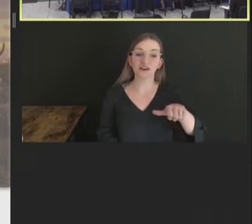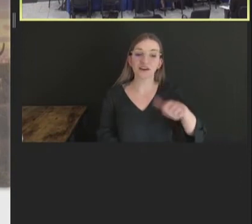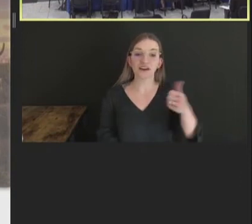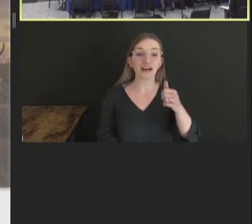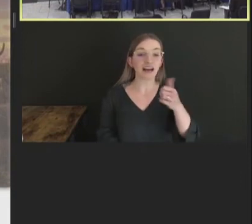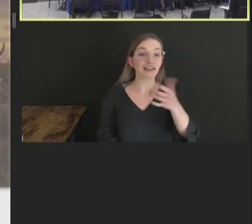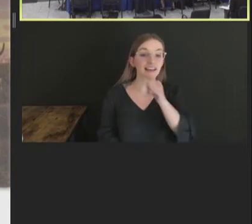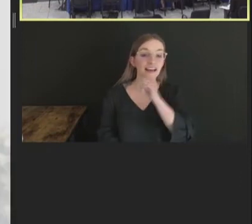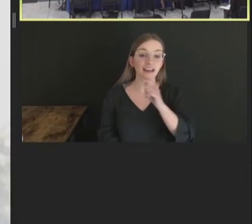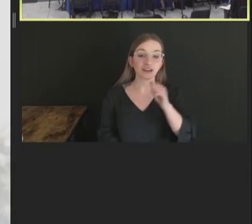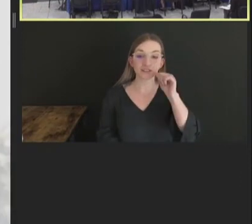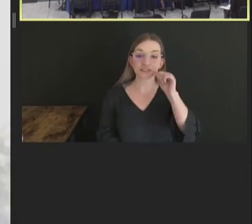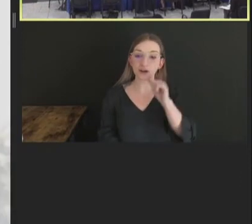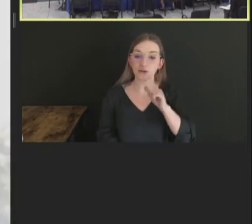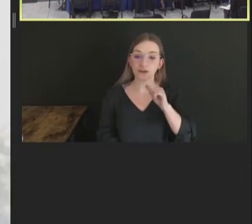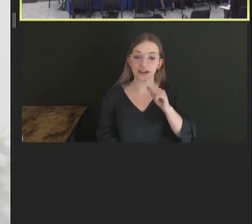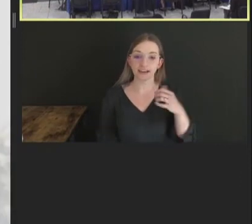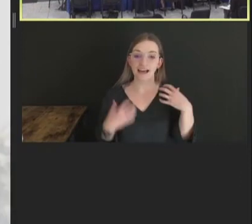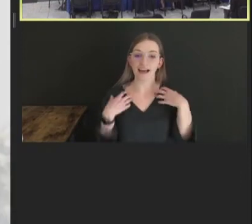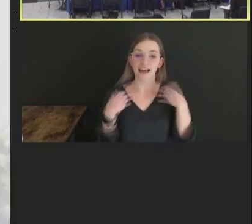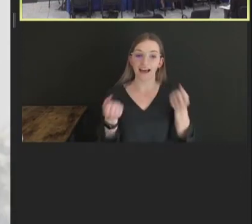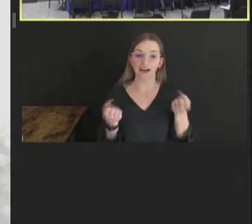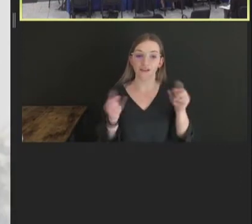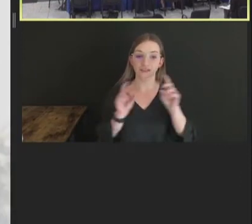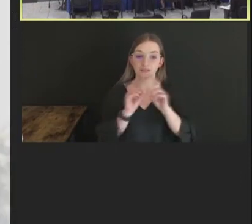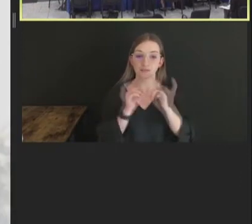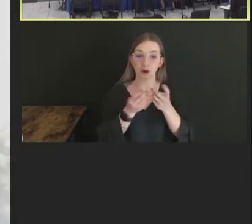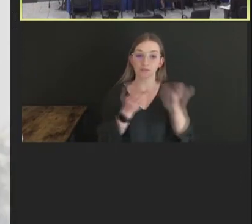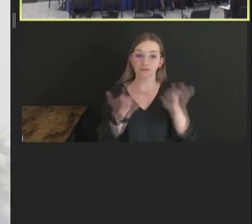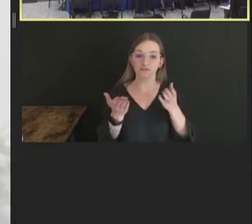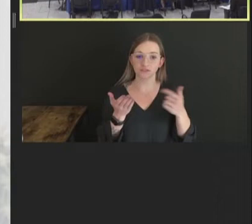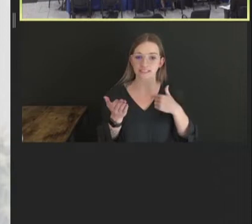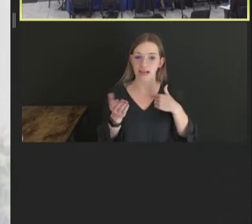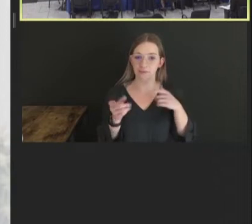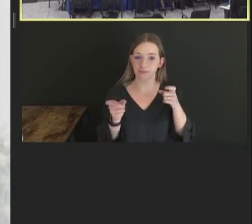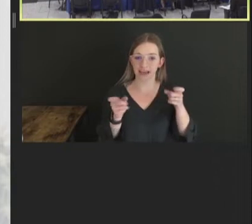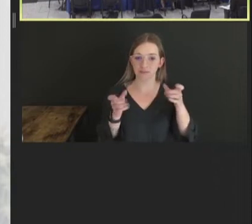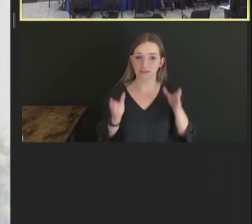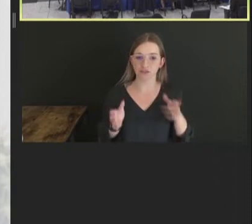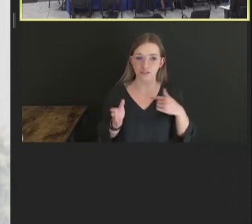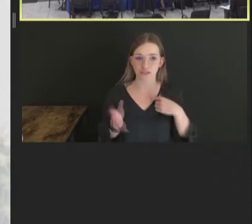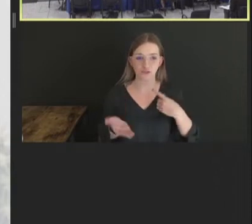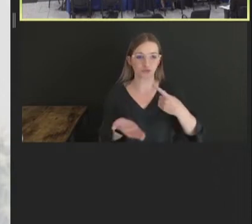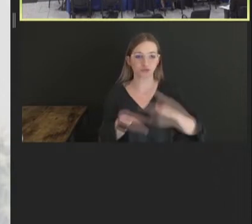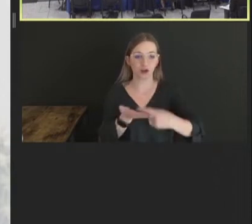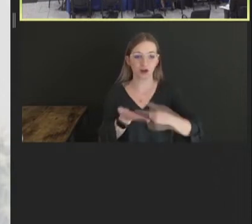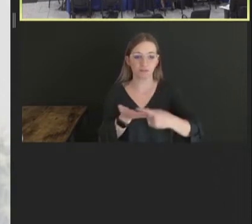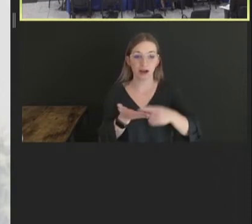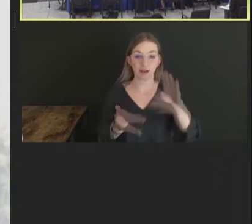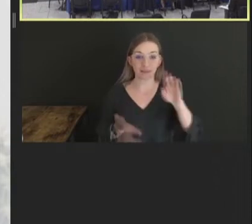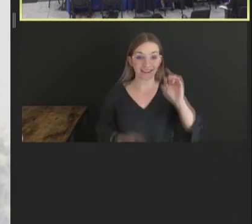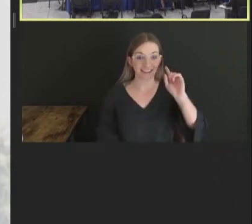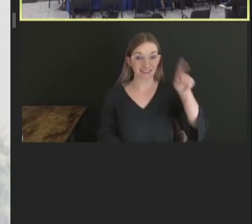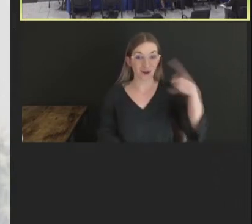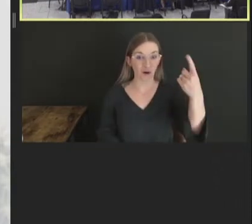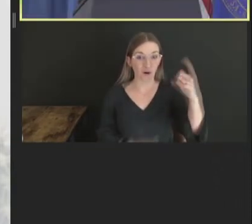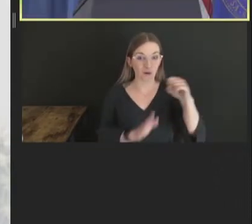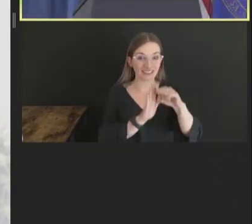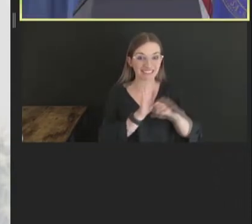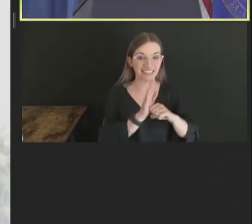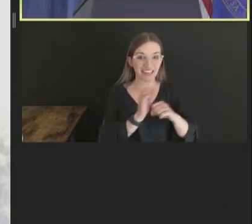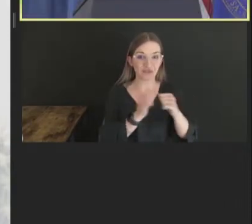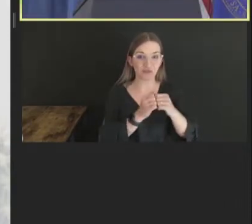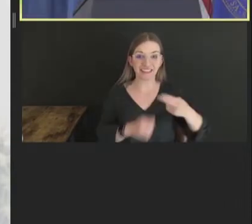Services, here to talk about being that only state that had the higher rate. And I will say we did --